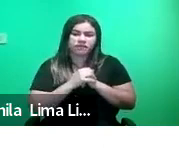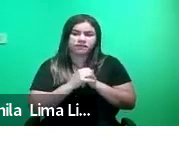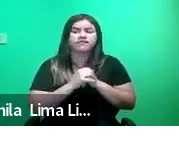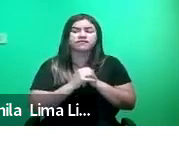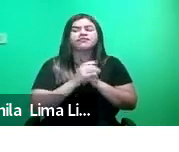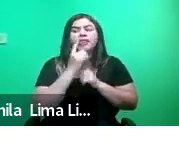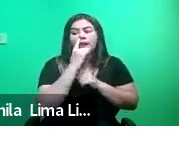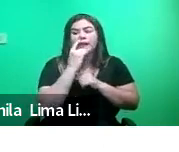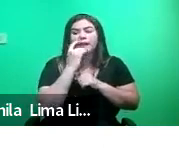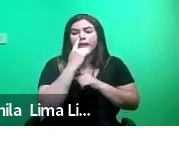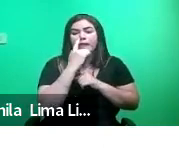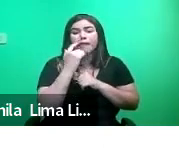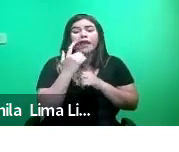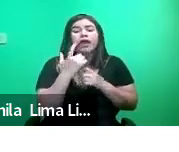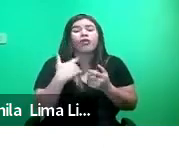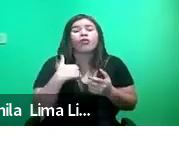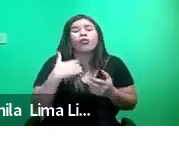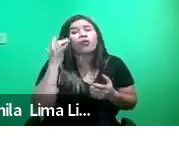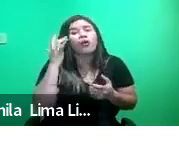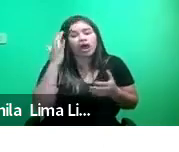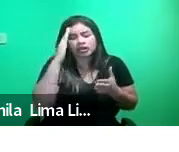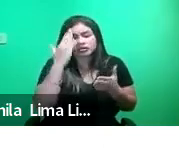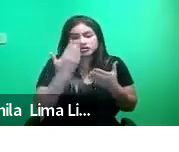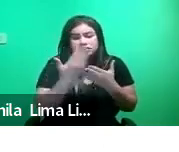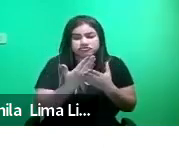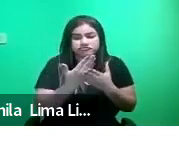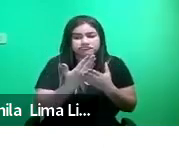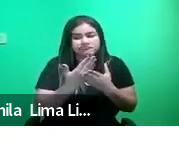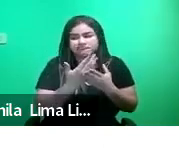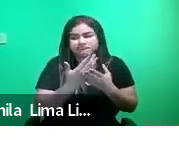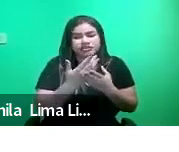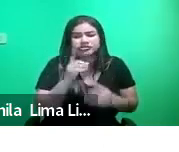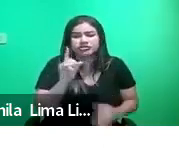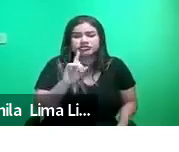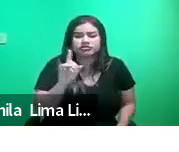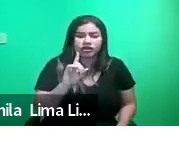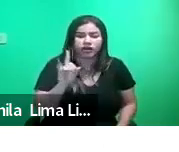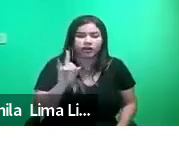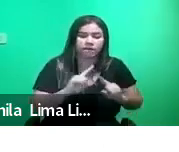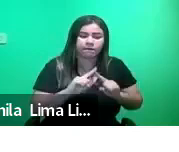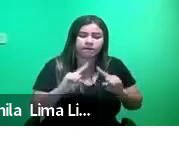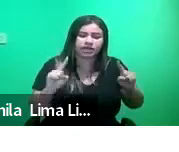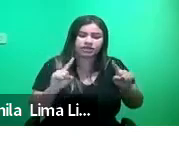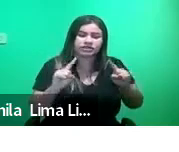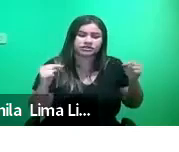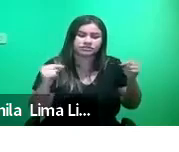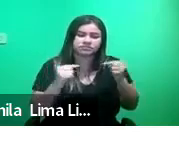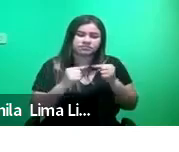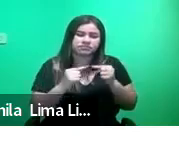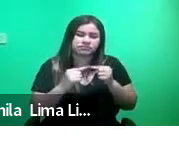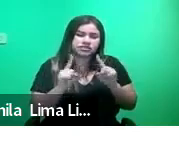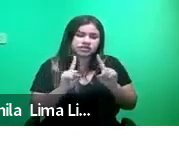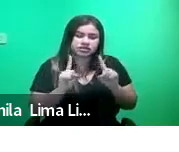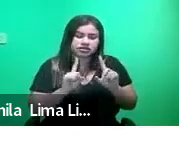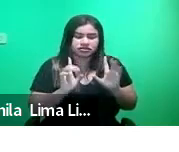think you'd be fitted you'd be fitted into that be fitted into that box x Okay Okay, I Okay, I won't say any more on that i'm sure